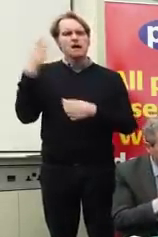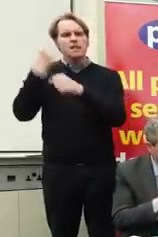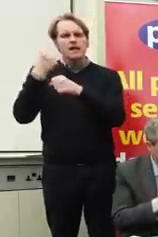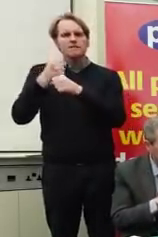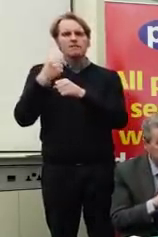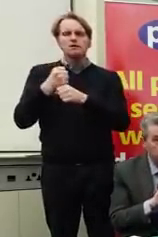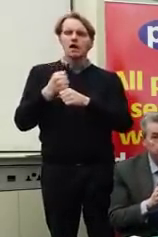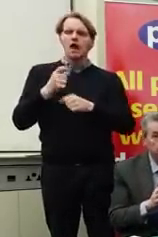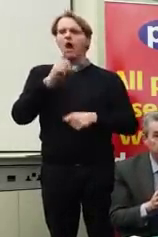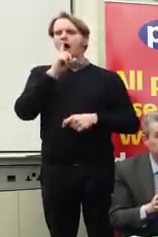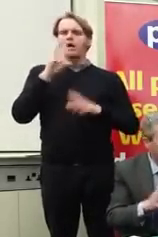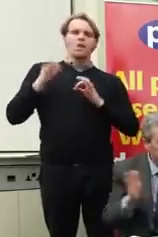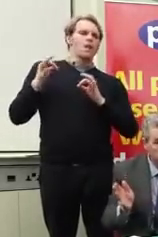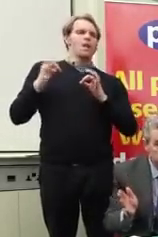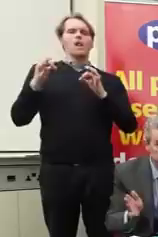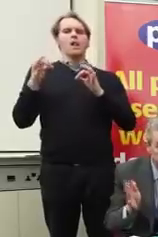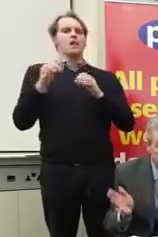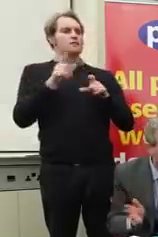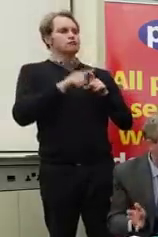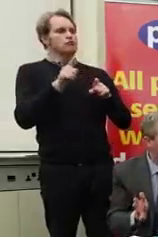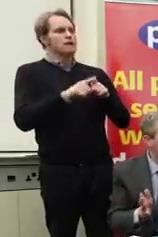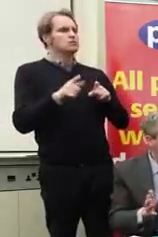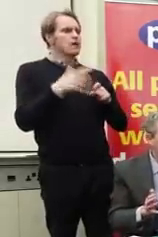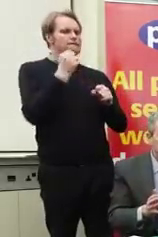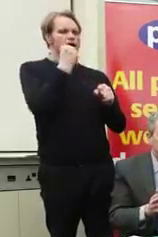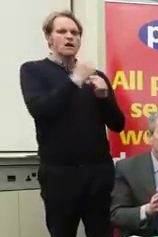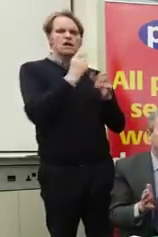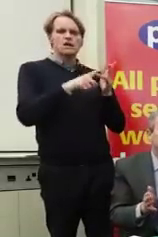private companies or create Gov.Co government companies and what would be